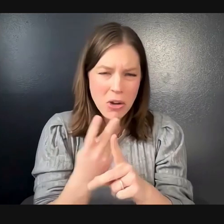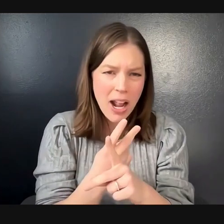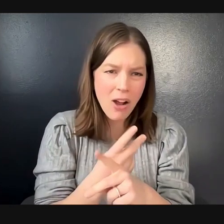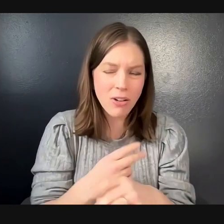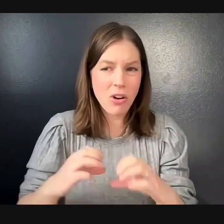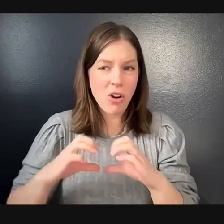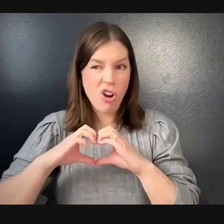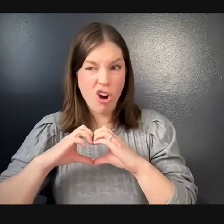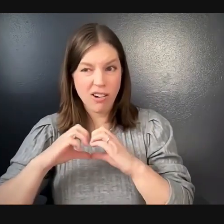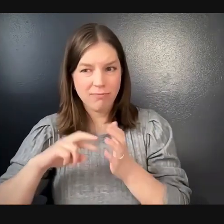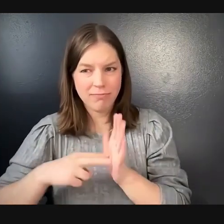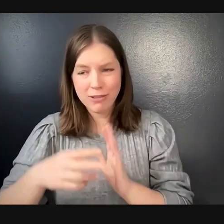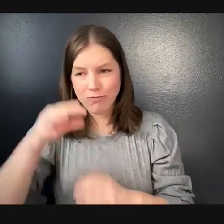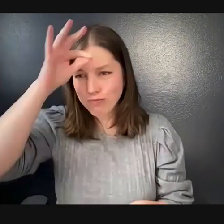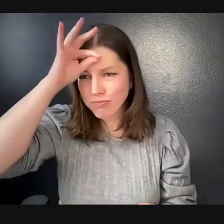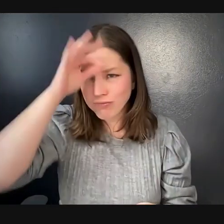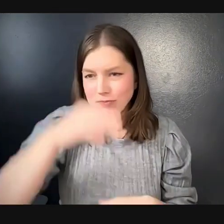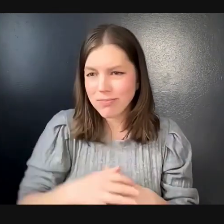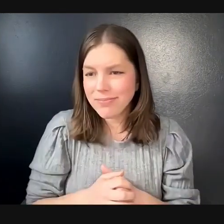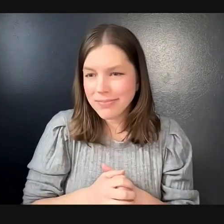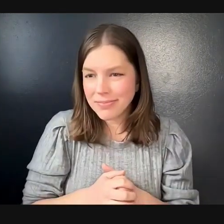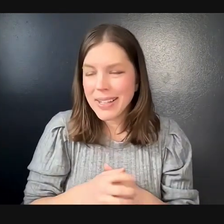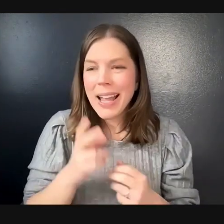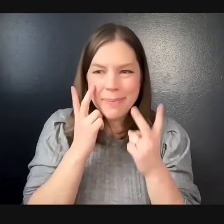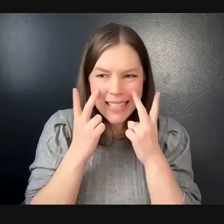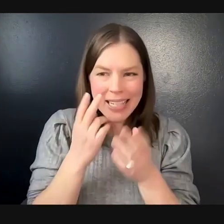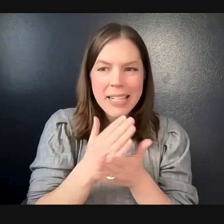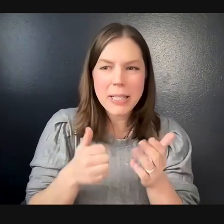The thumbs up is for kind of, I'll figure it out. And the heart means you have no clue.